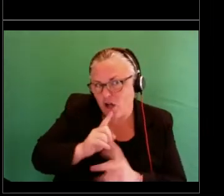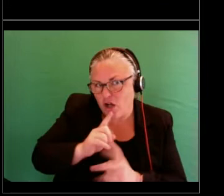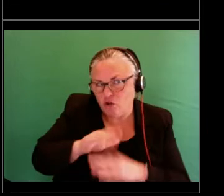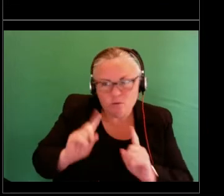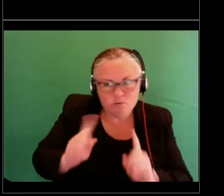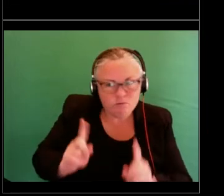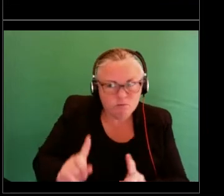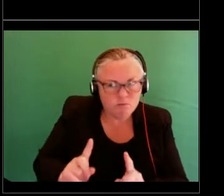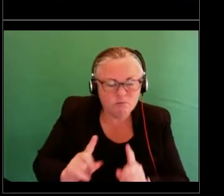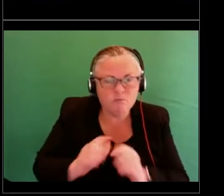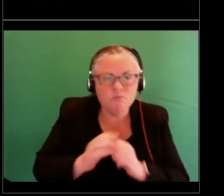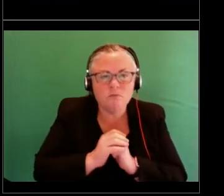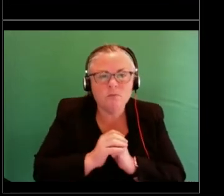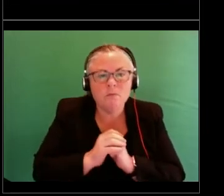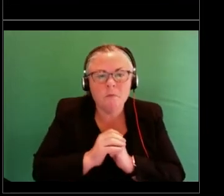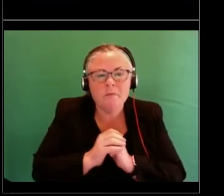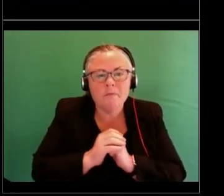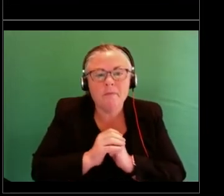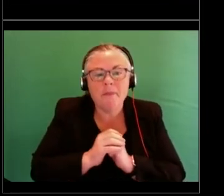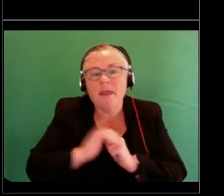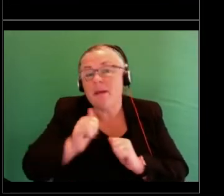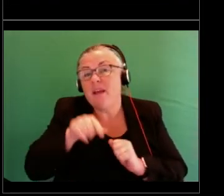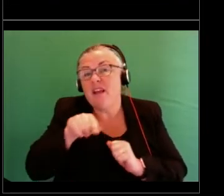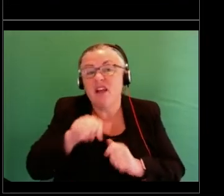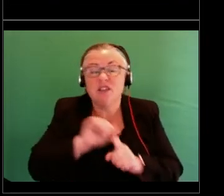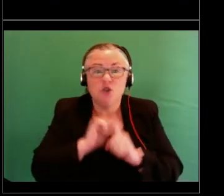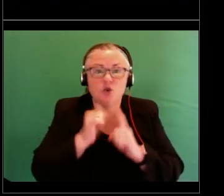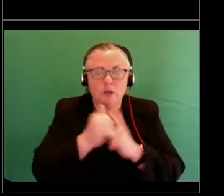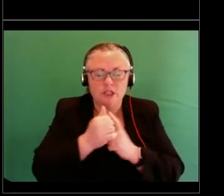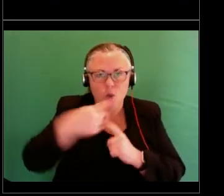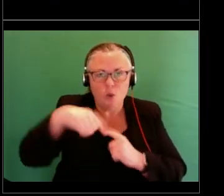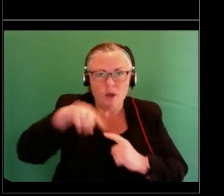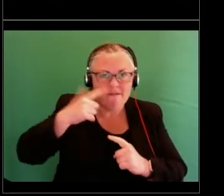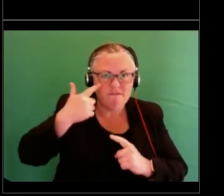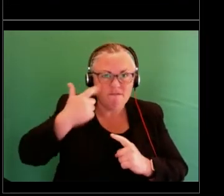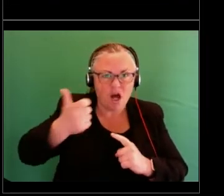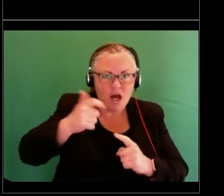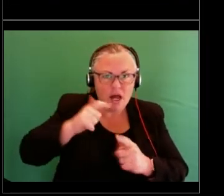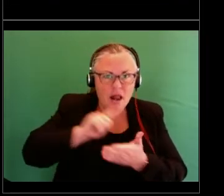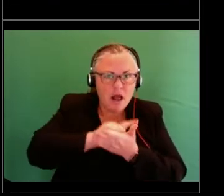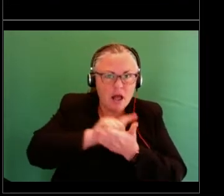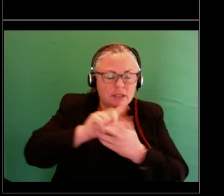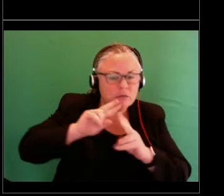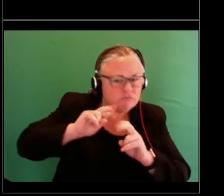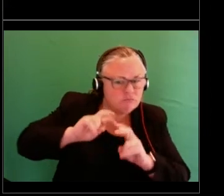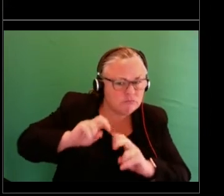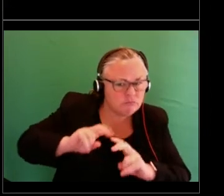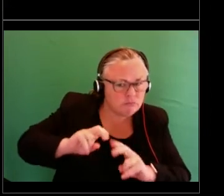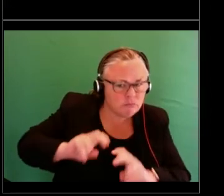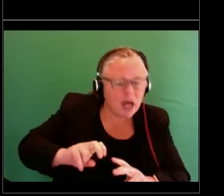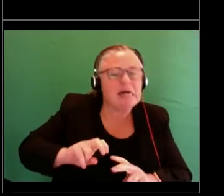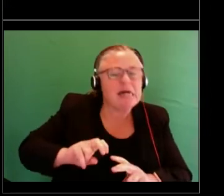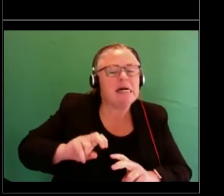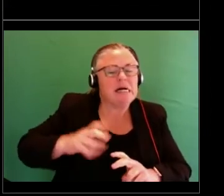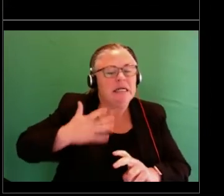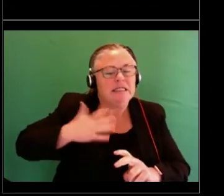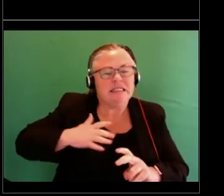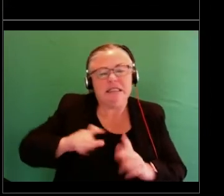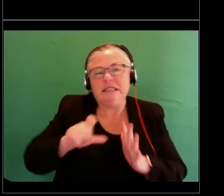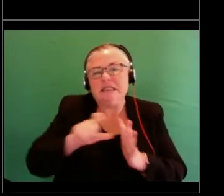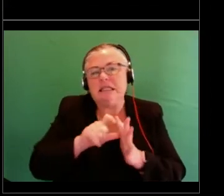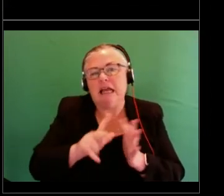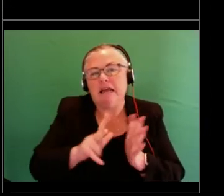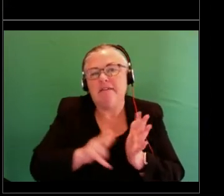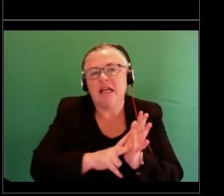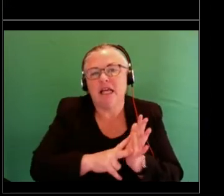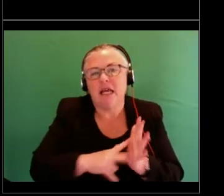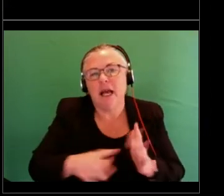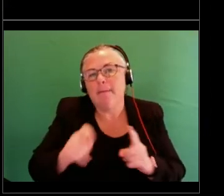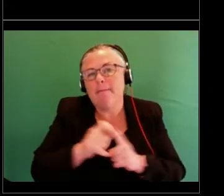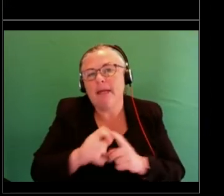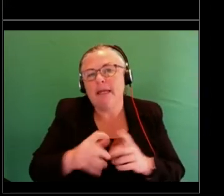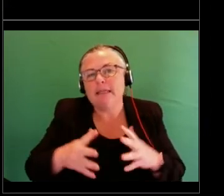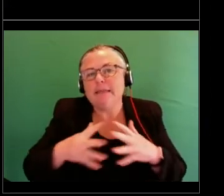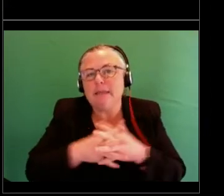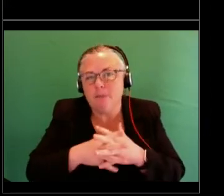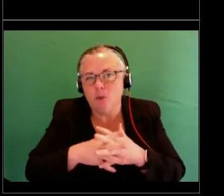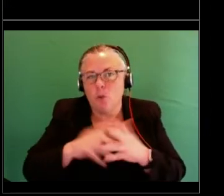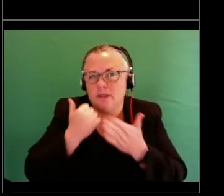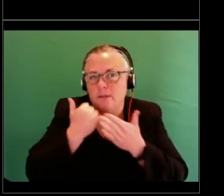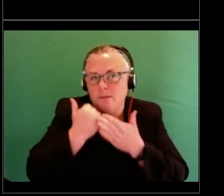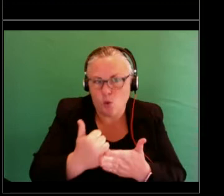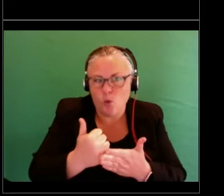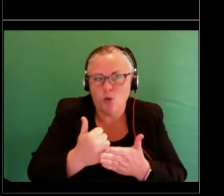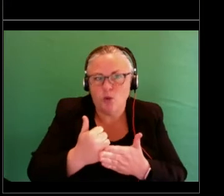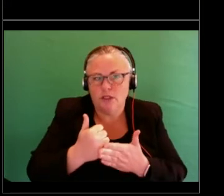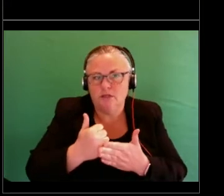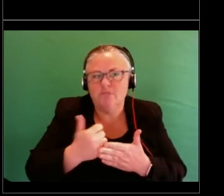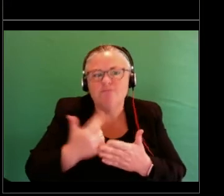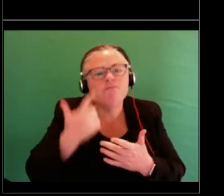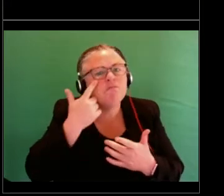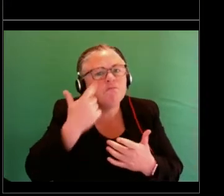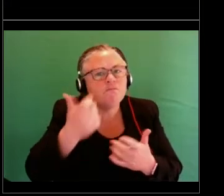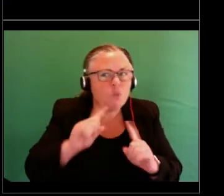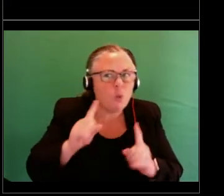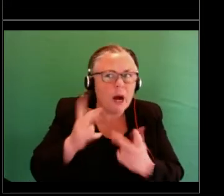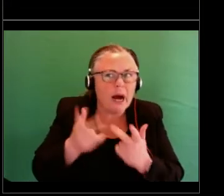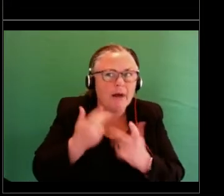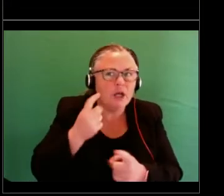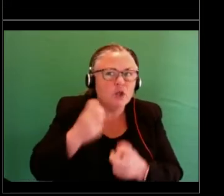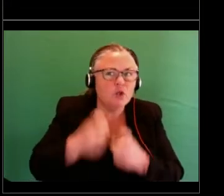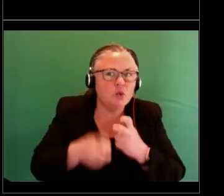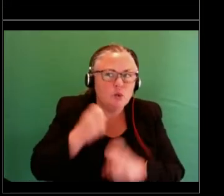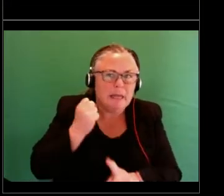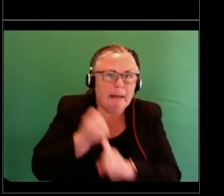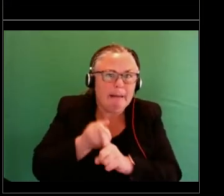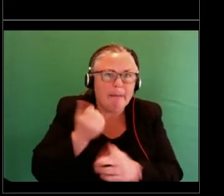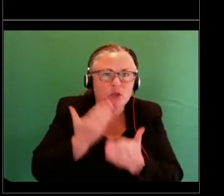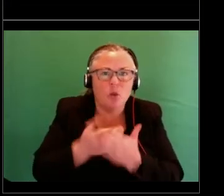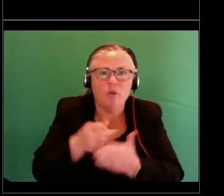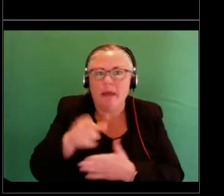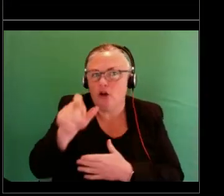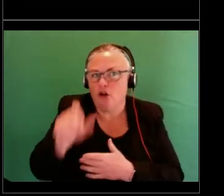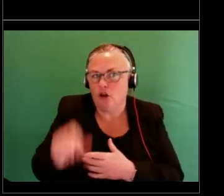I know that there is a program in the city.